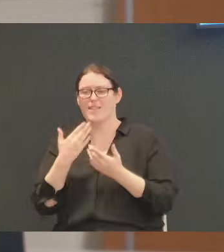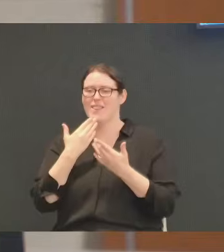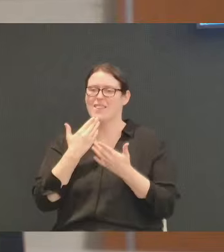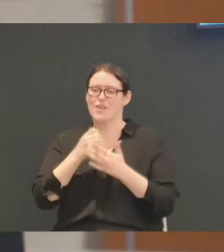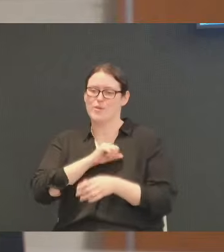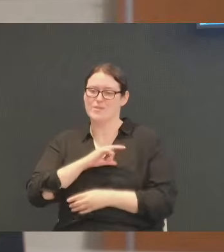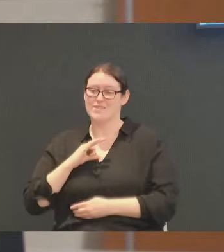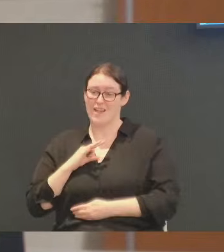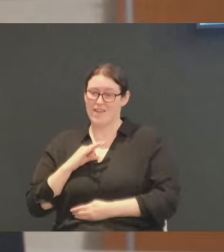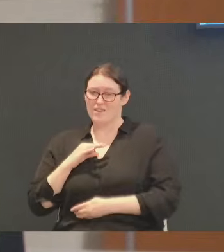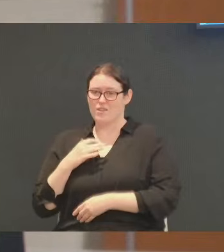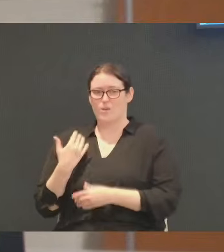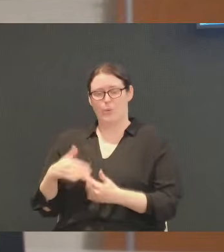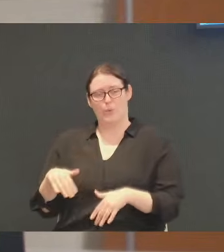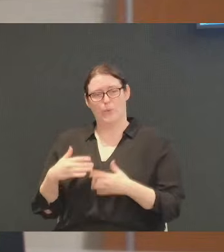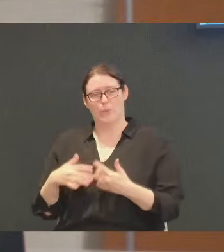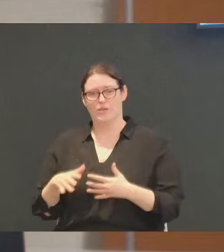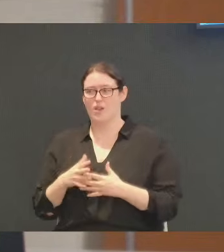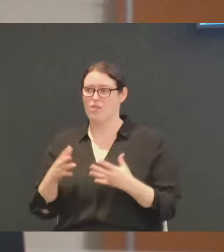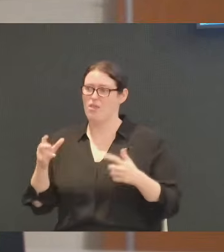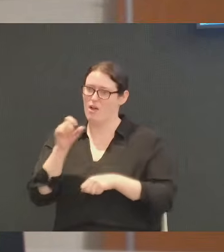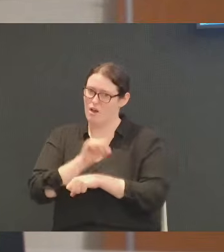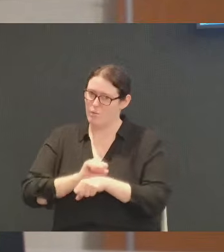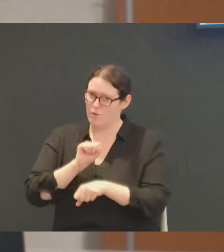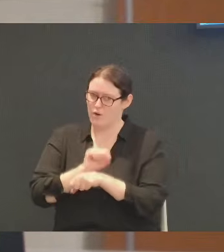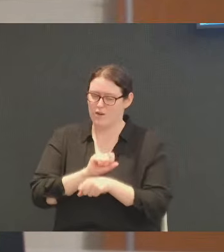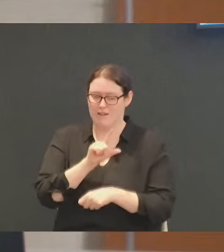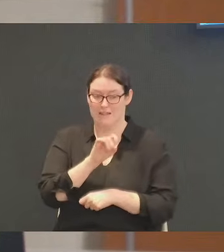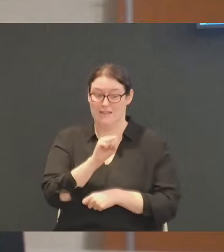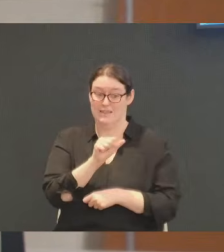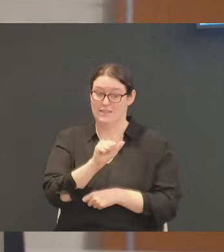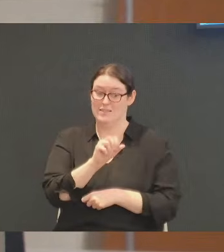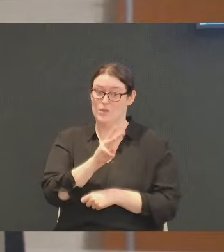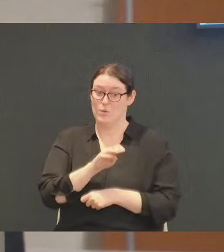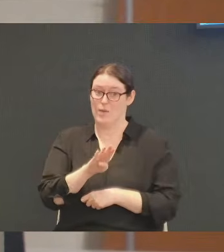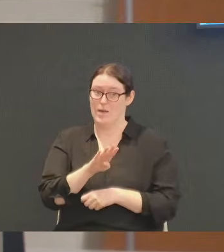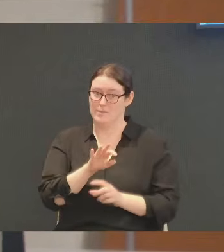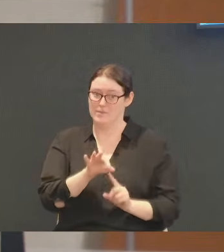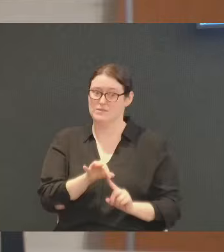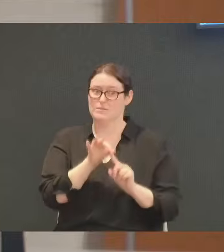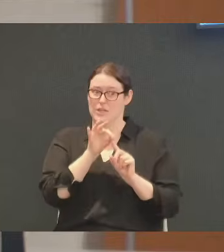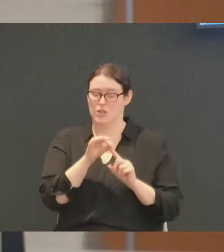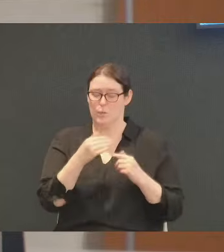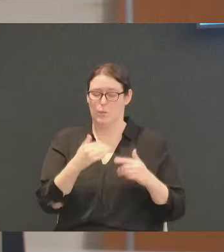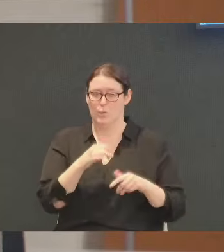we put a lot of work into this staff. Lisa Webb in particular, um, has put a lot of work in. I know,